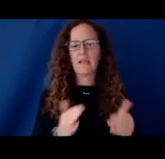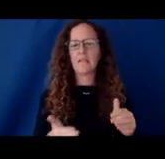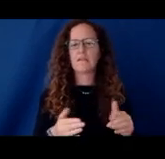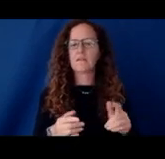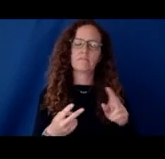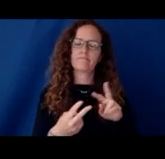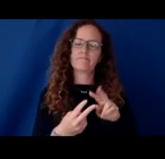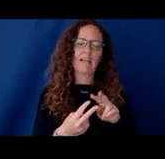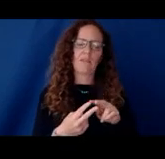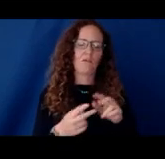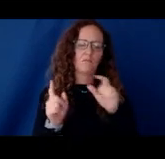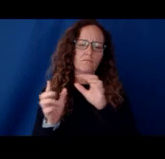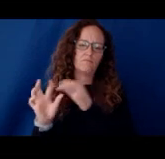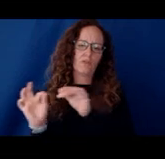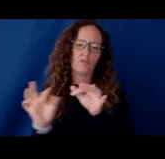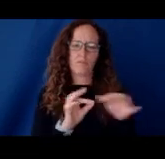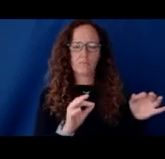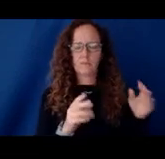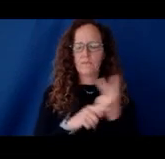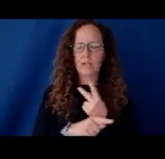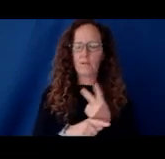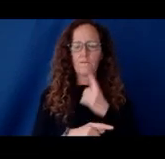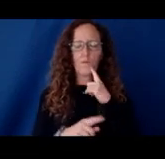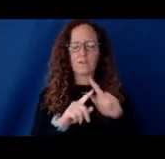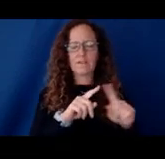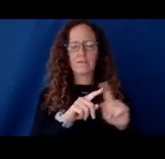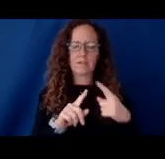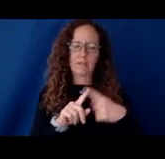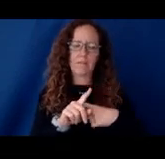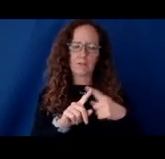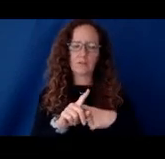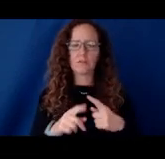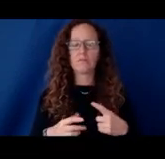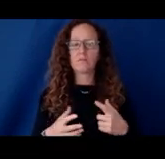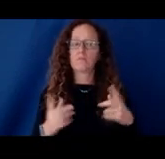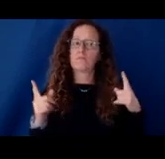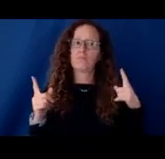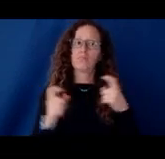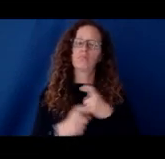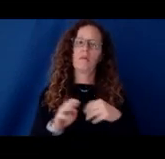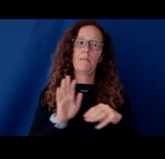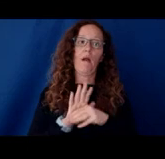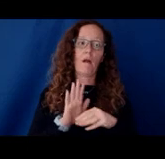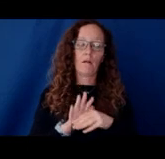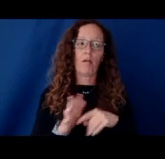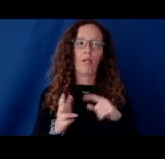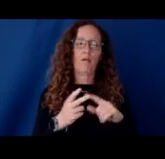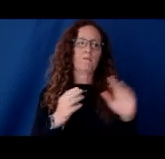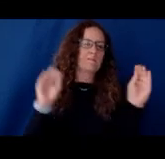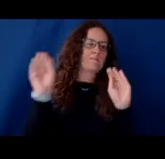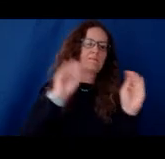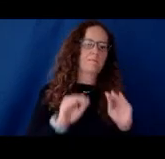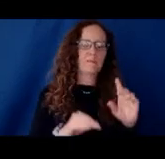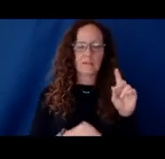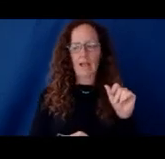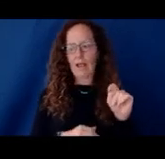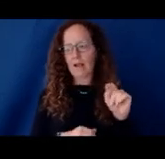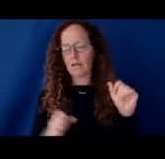And there's a lot of complex modeling and data wrangling that, you know, we did to generate